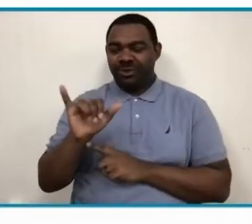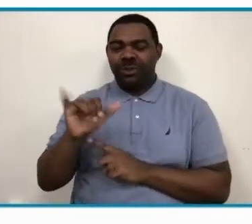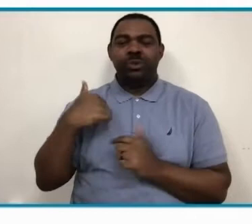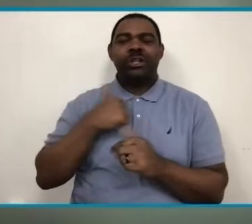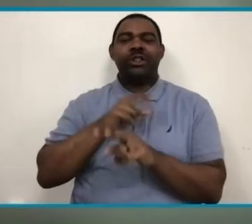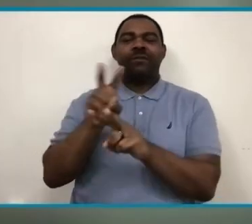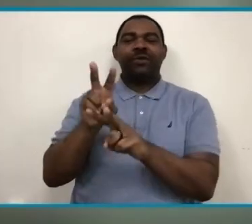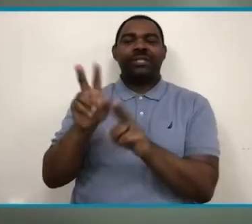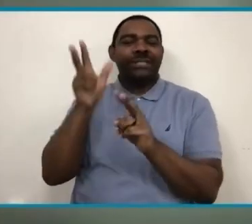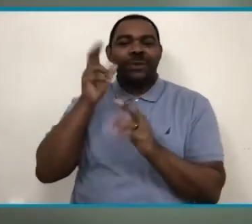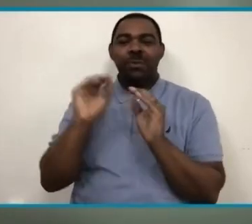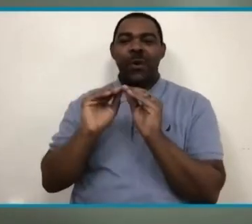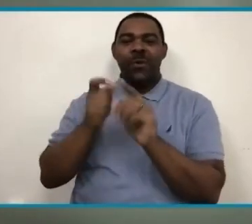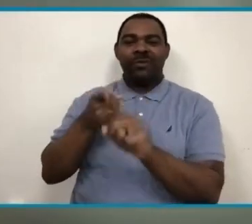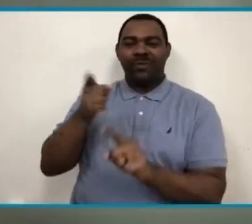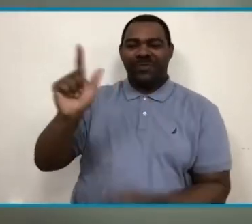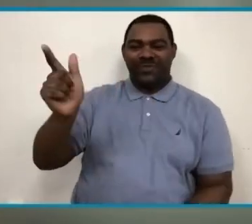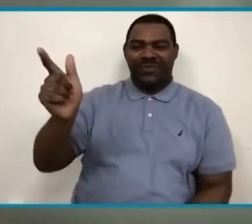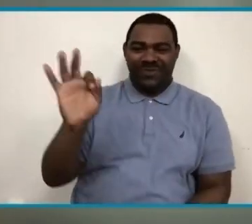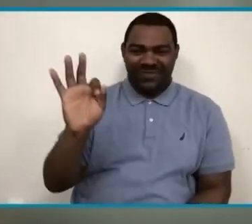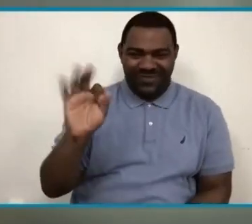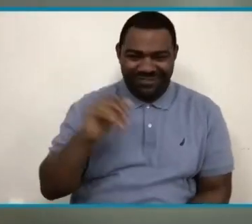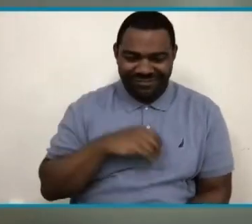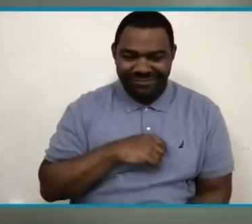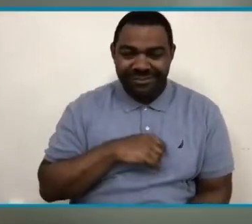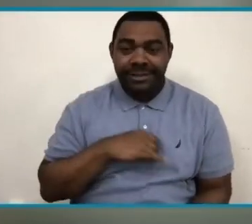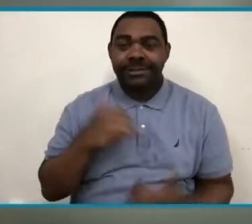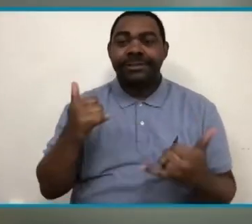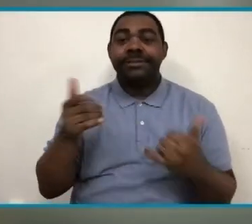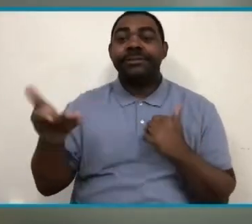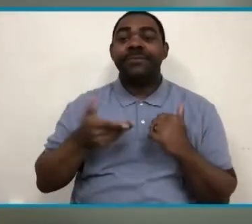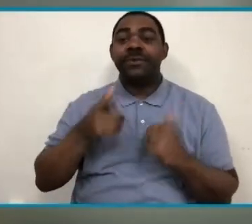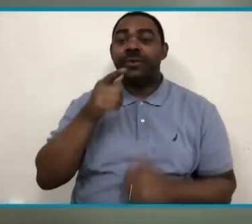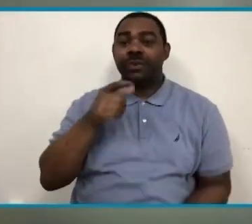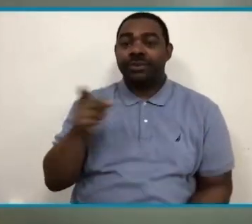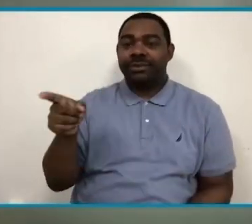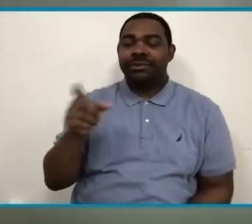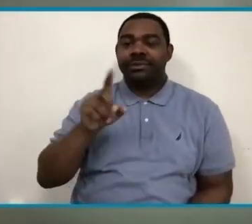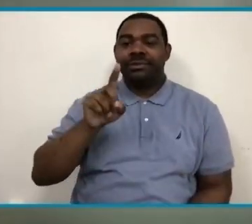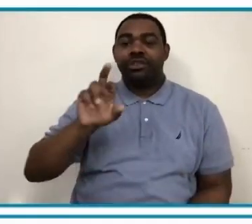Next, I'd like to invite Dr. Williamson to join us.